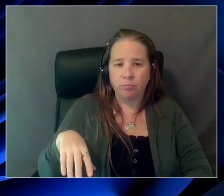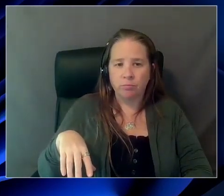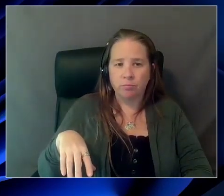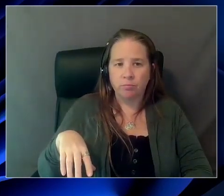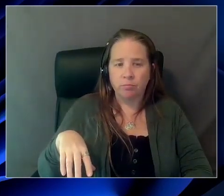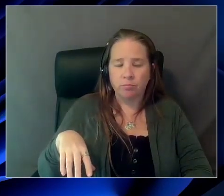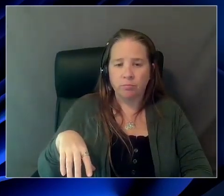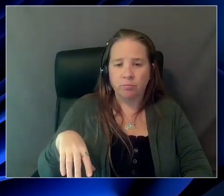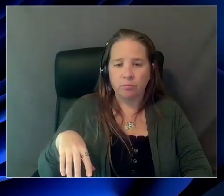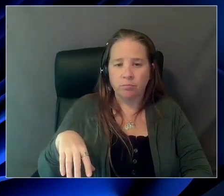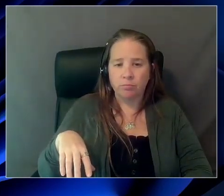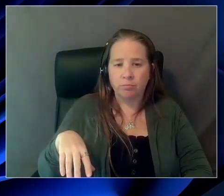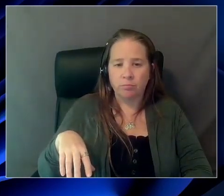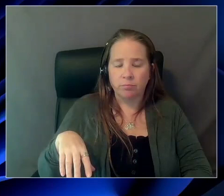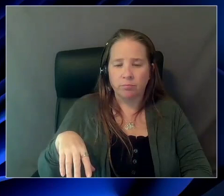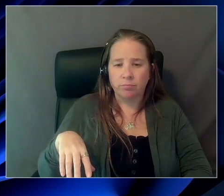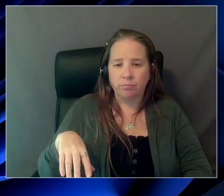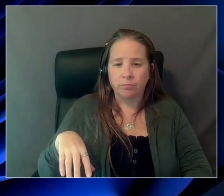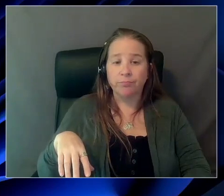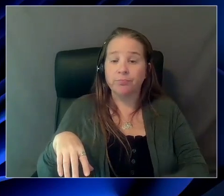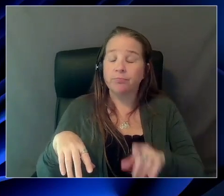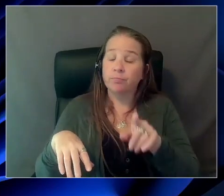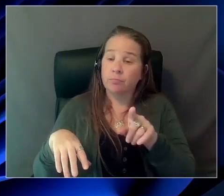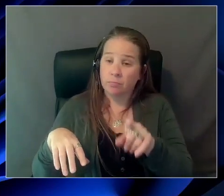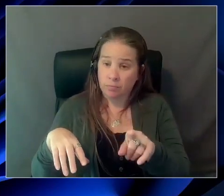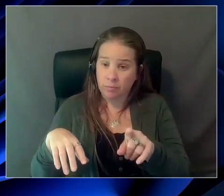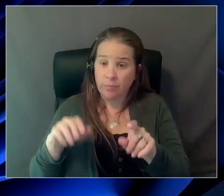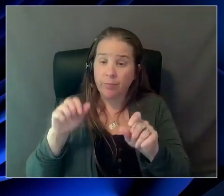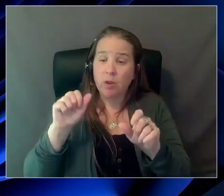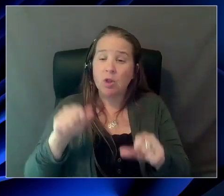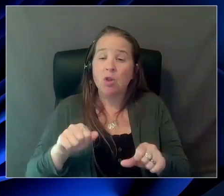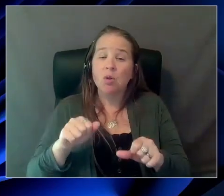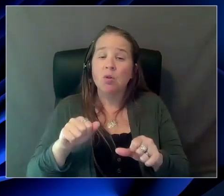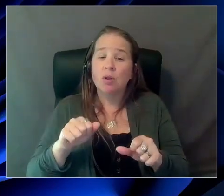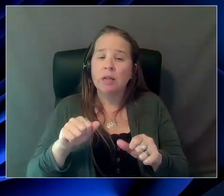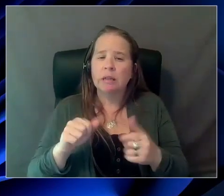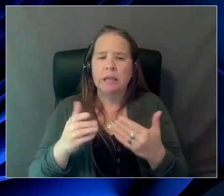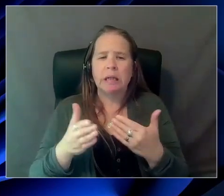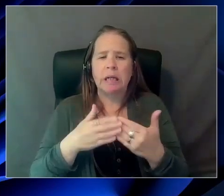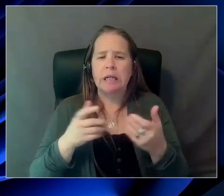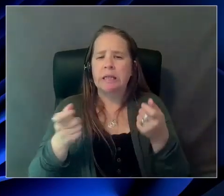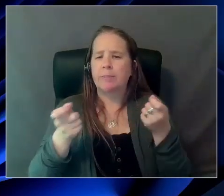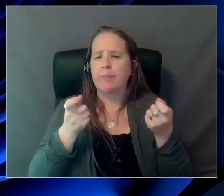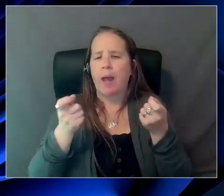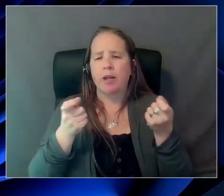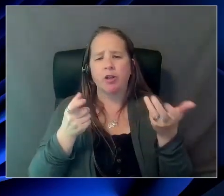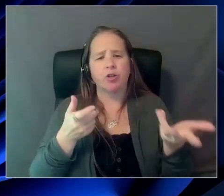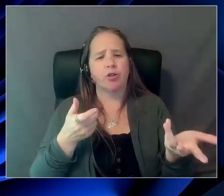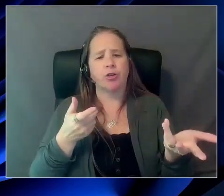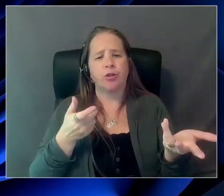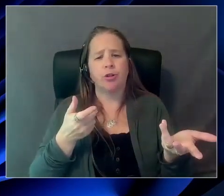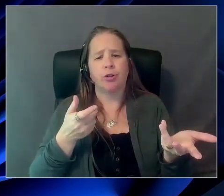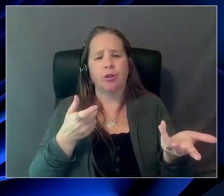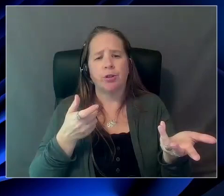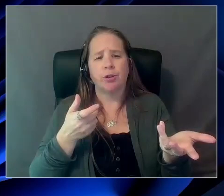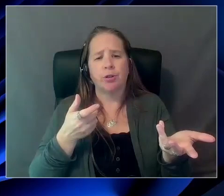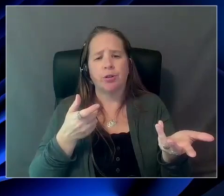So Here is where you can easily manage power. For your computer,